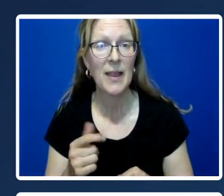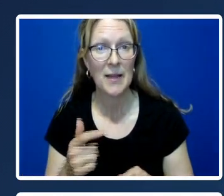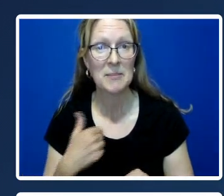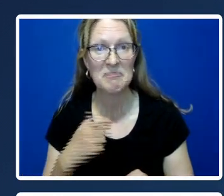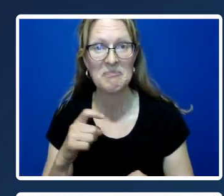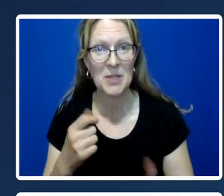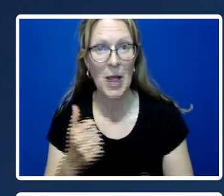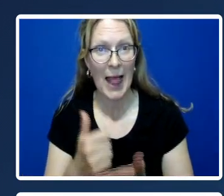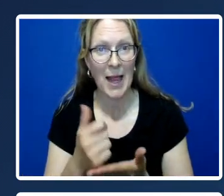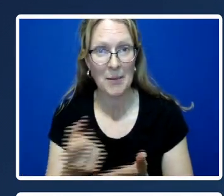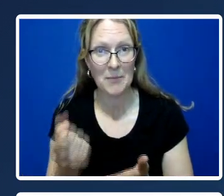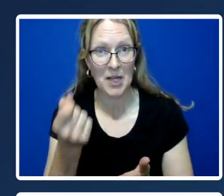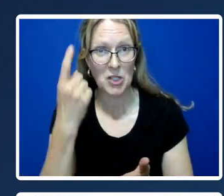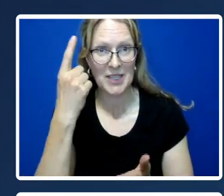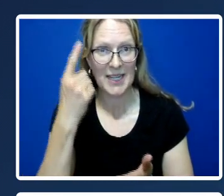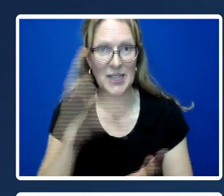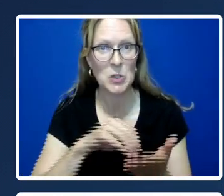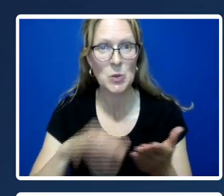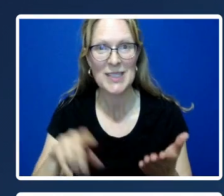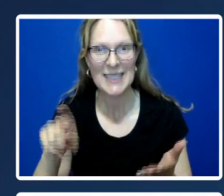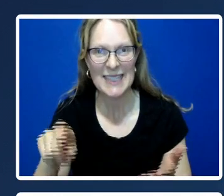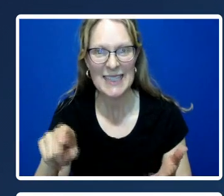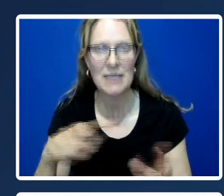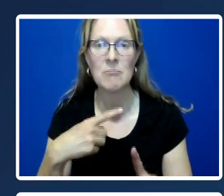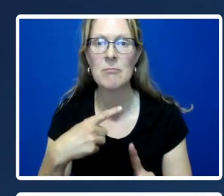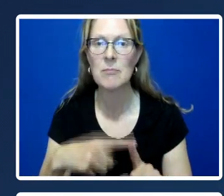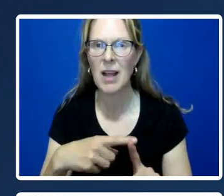but we also did have to be really mindful of student confidentiality. So, they couldn't